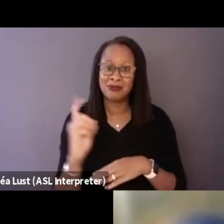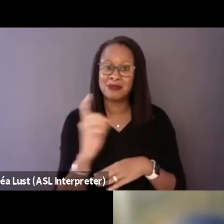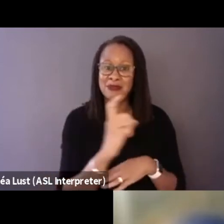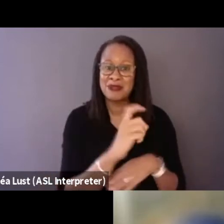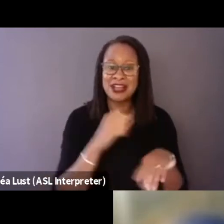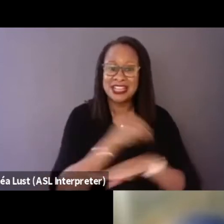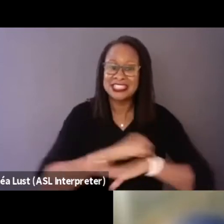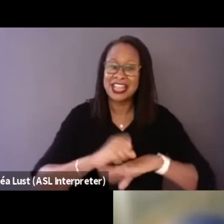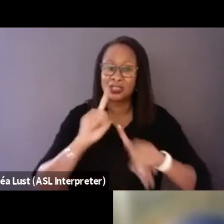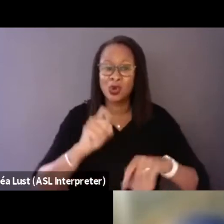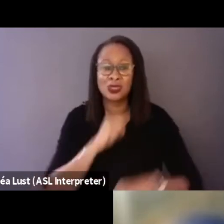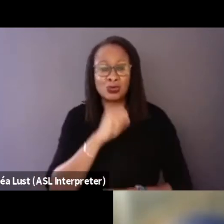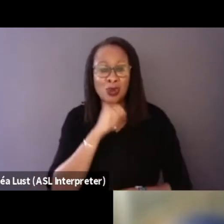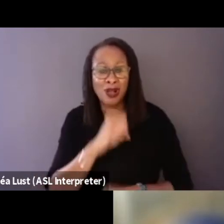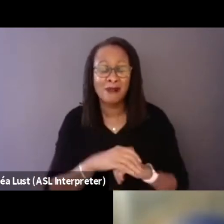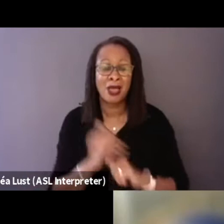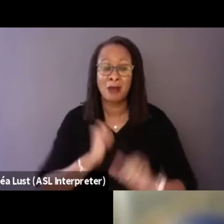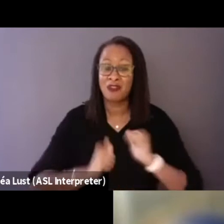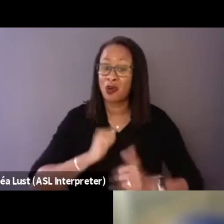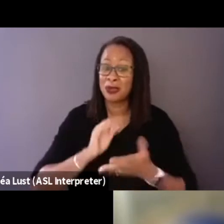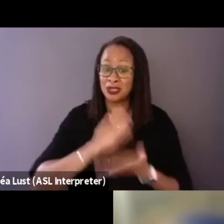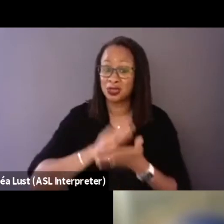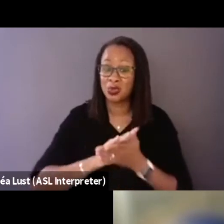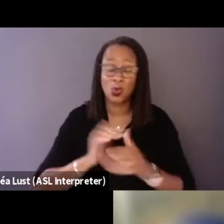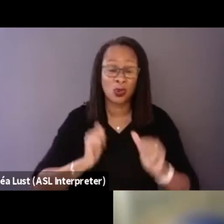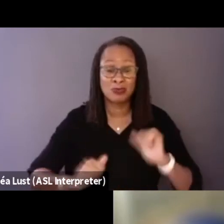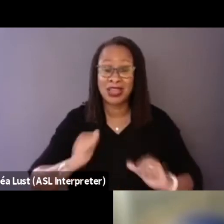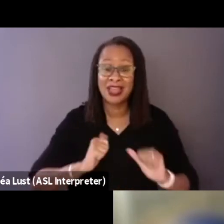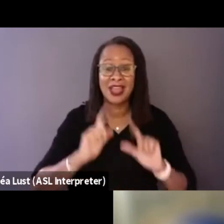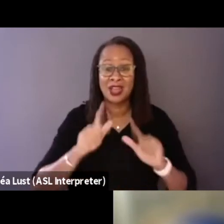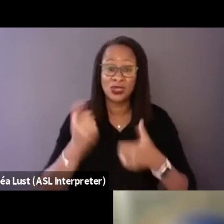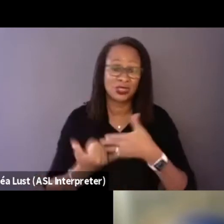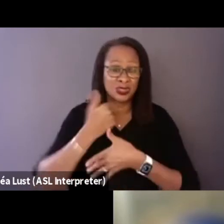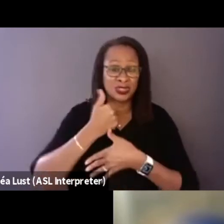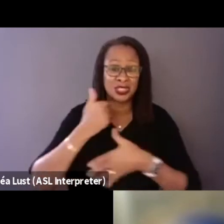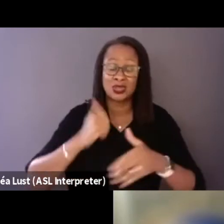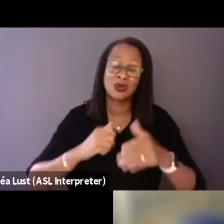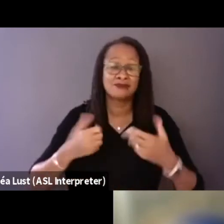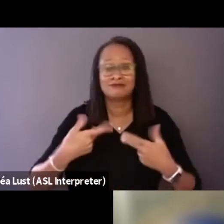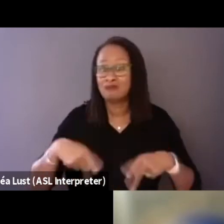or performing the school play or going to senior parties and all that was taken away from them,